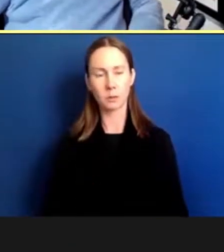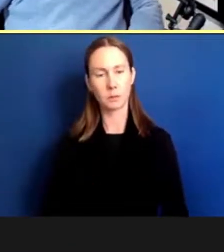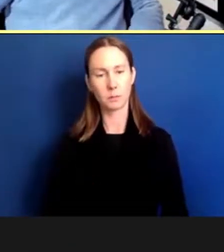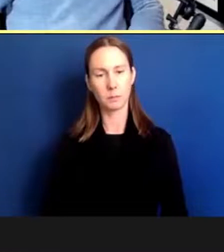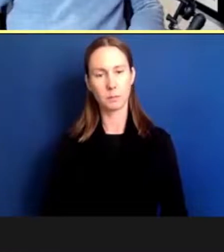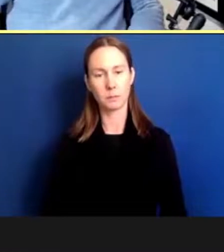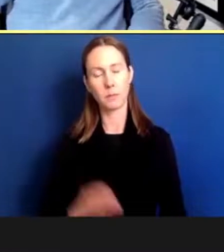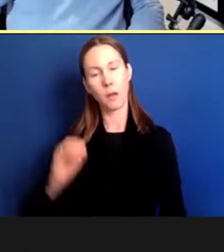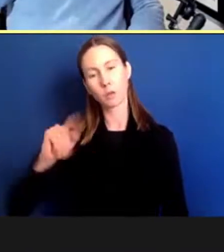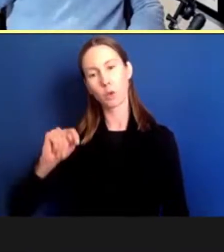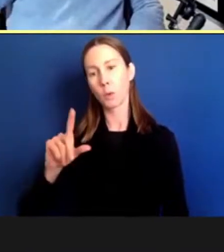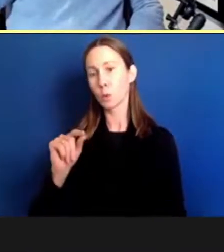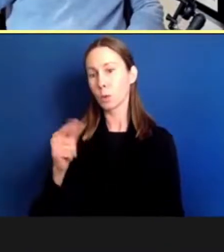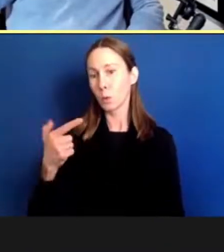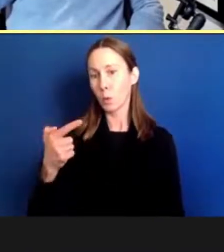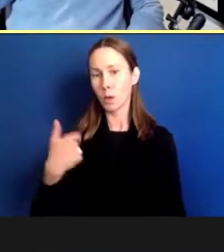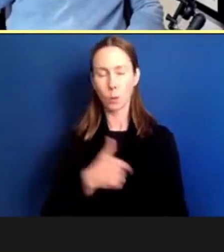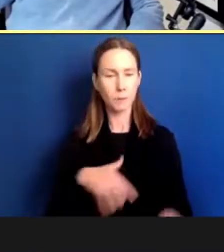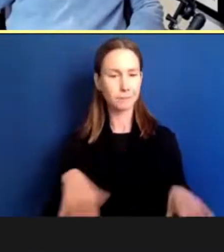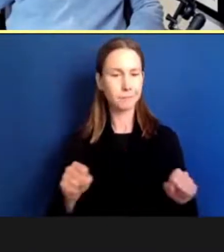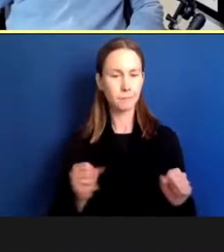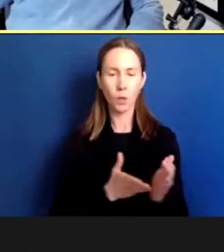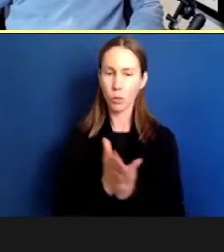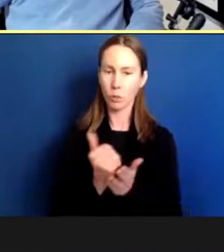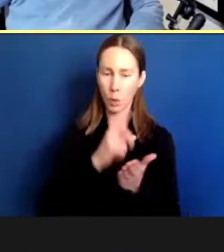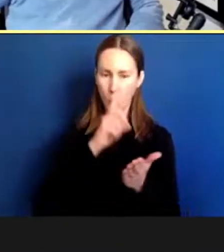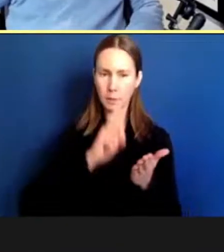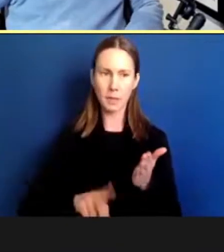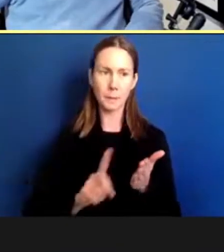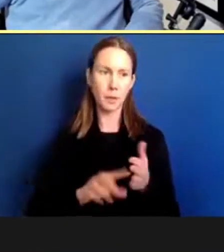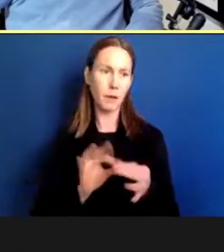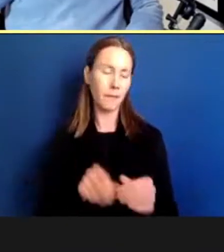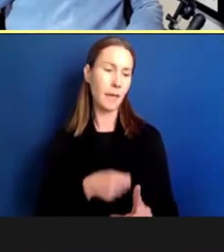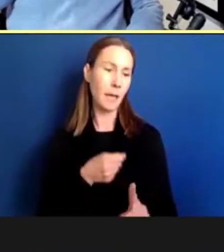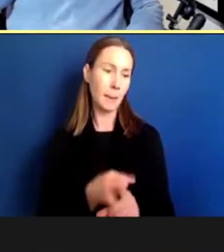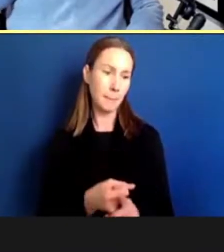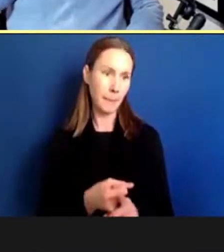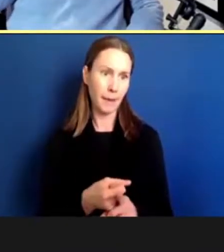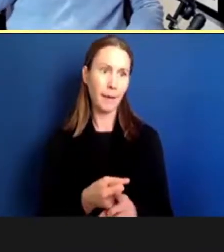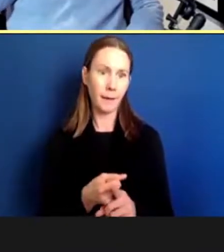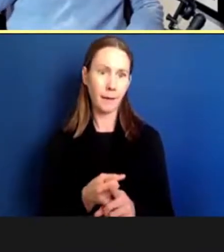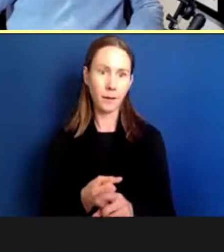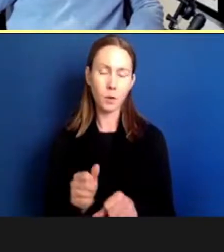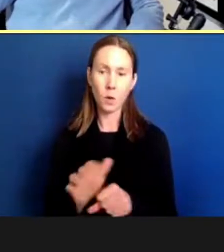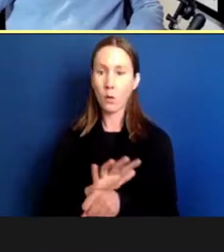we conducted a thorough examination of the COVID-19 pandemic on people with disabilities.